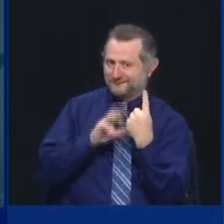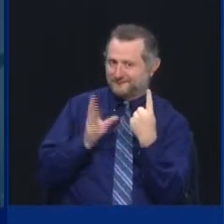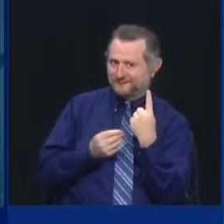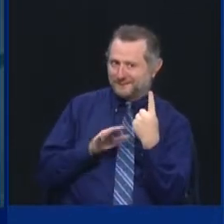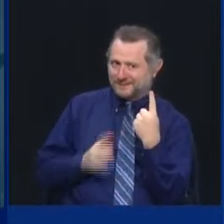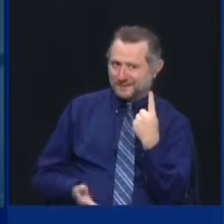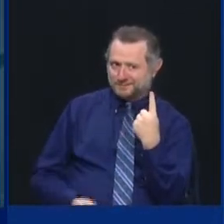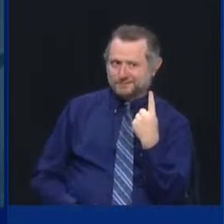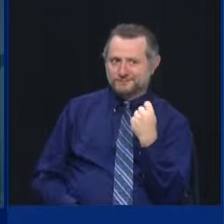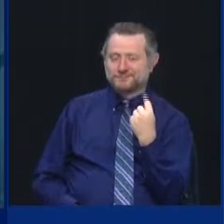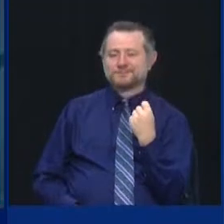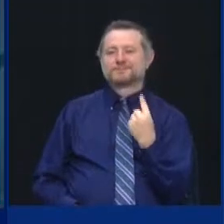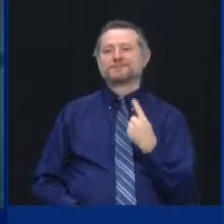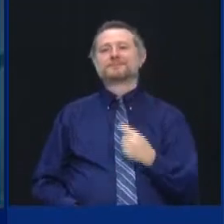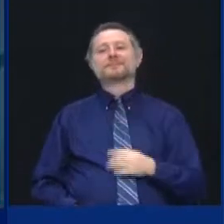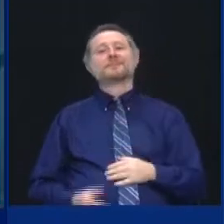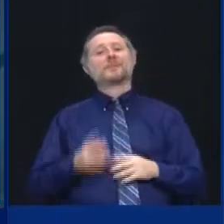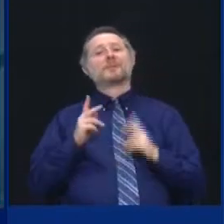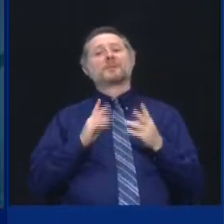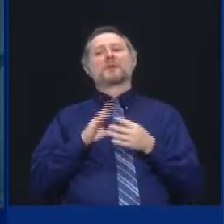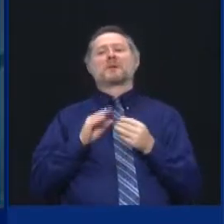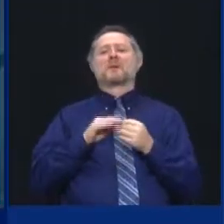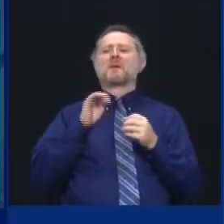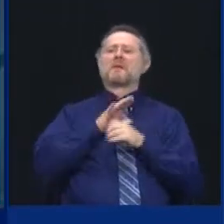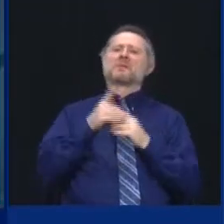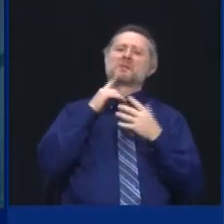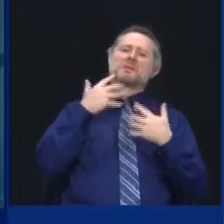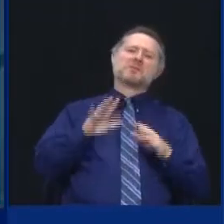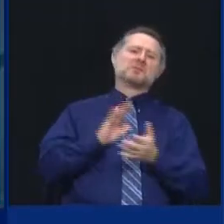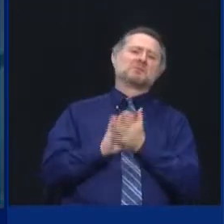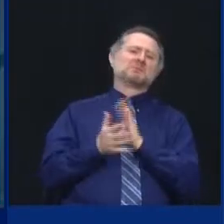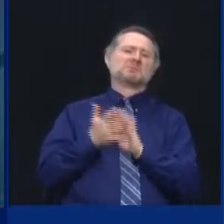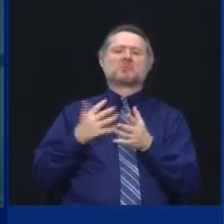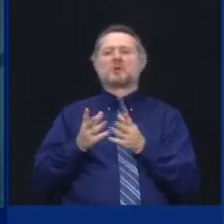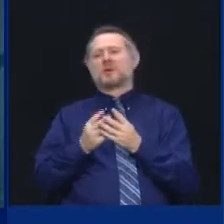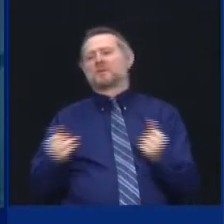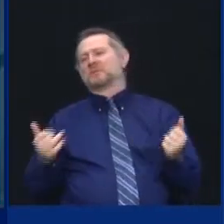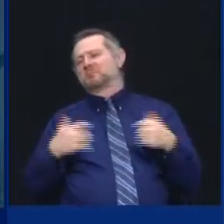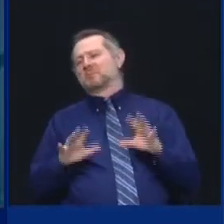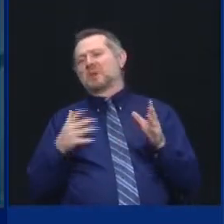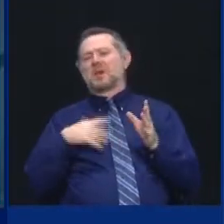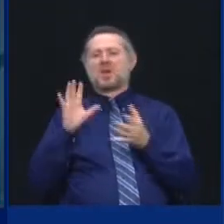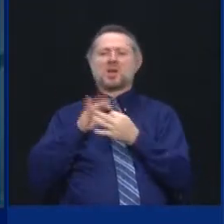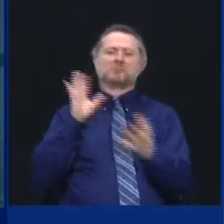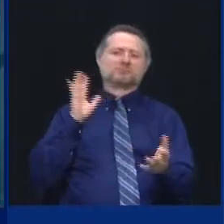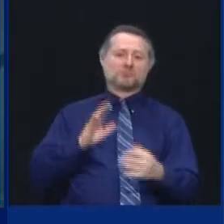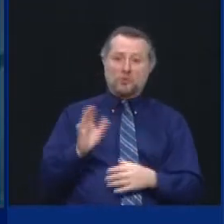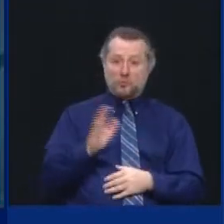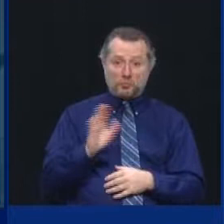NUMBER ON CHART, AND THE ONE THAT BREAKS MY HEART EVERY DAY, 11 NEW YORKERS PASSED AWAY SO